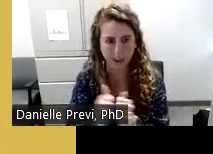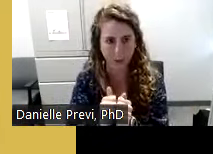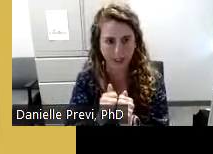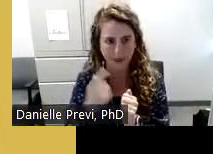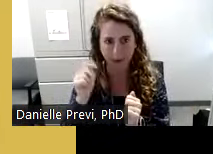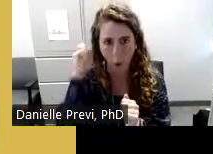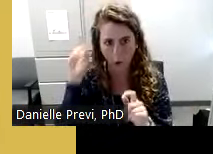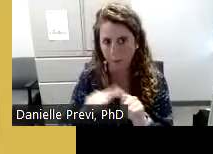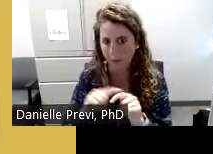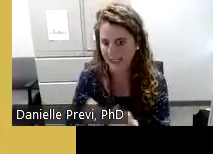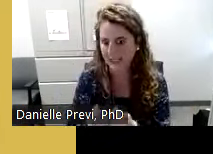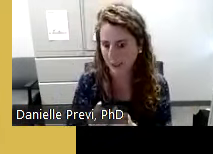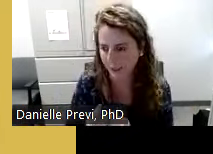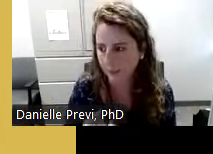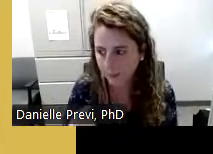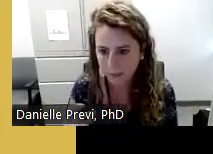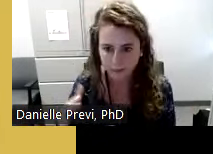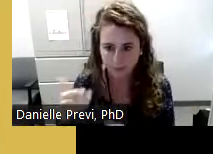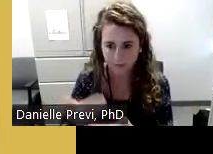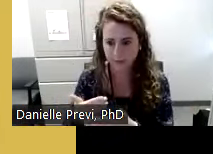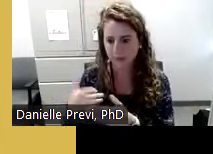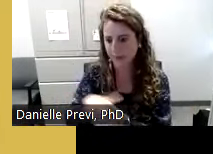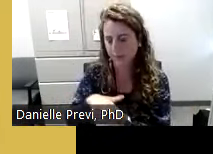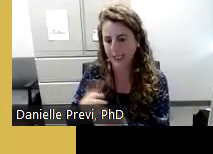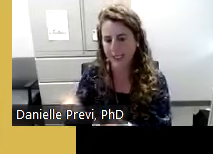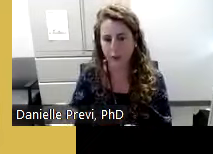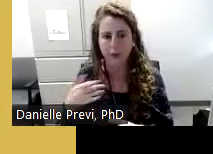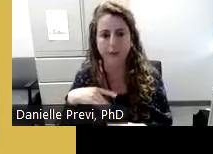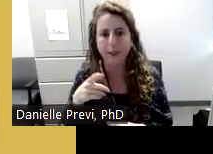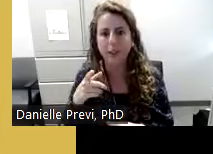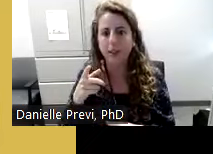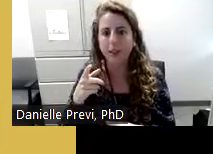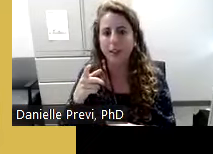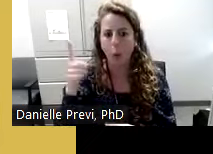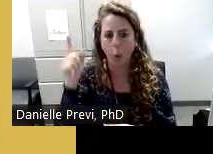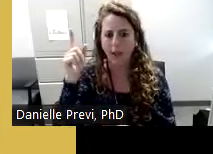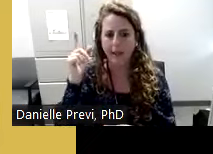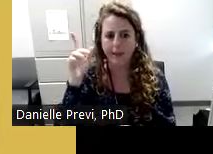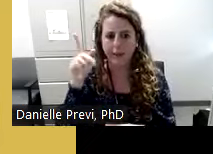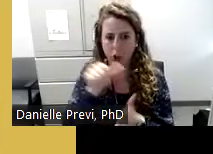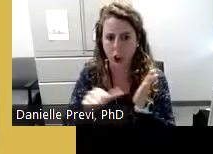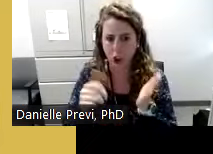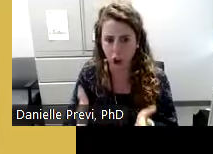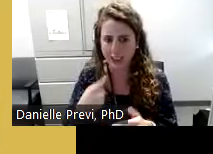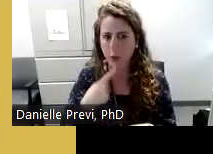So when I work with the cochlear implant team, which is very close to where my clinic is, one